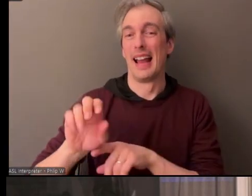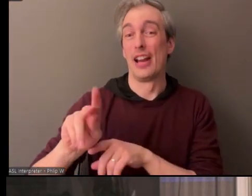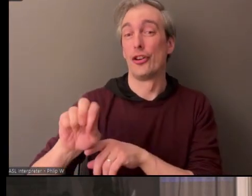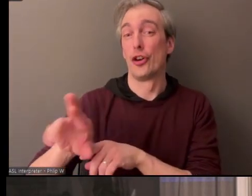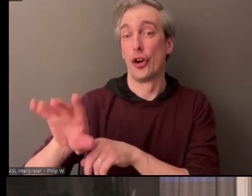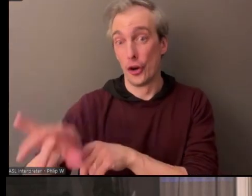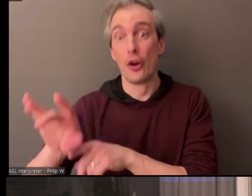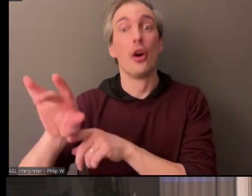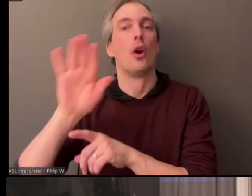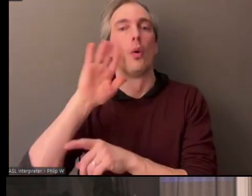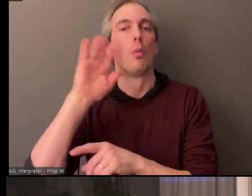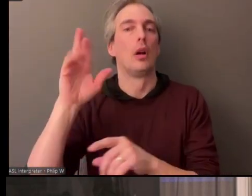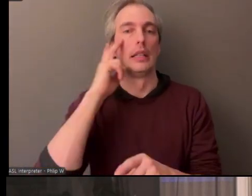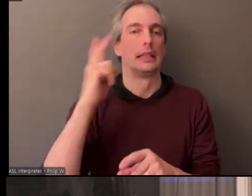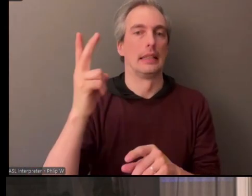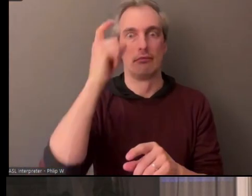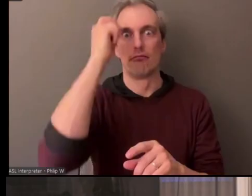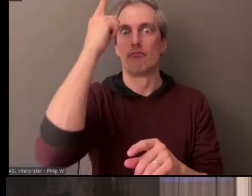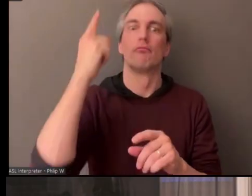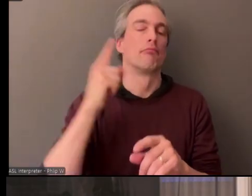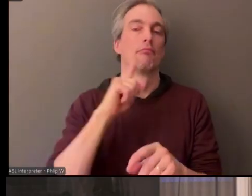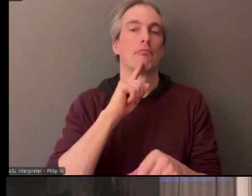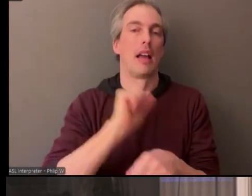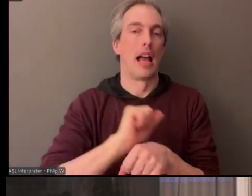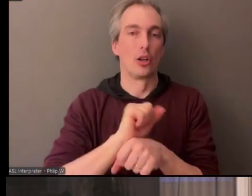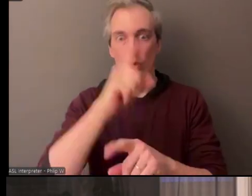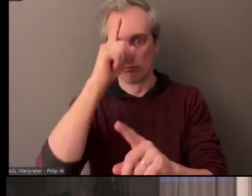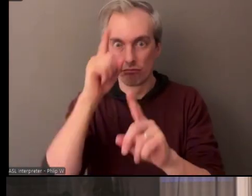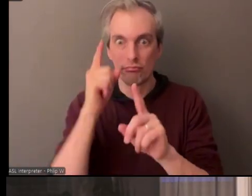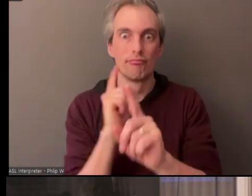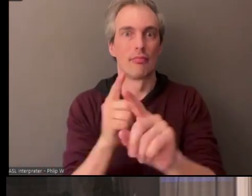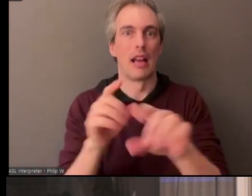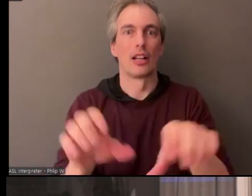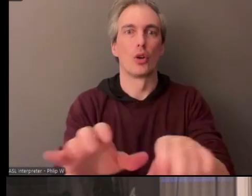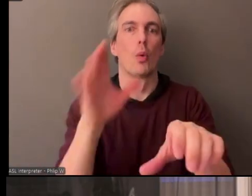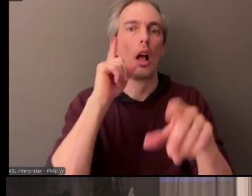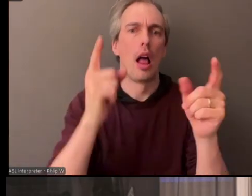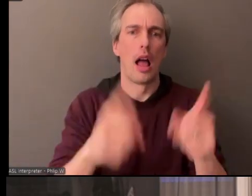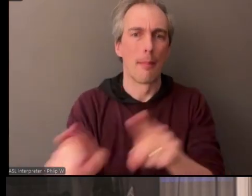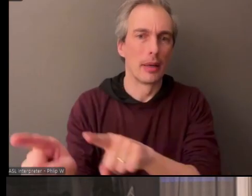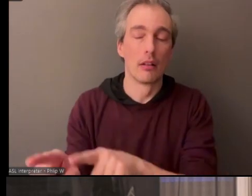Let's keep going. There's no reason why they can't be criteria for mobile screen reader. We can do device settings.